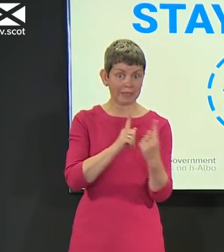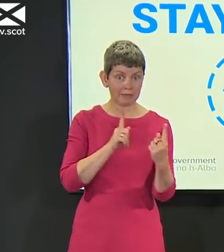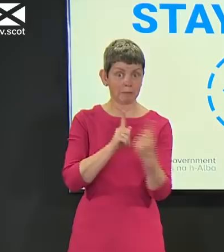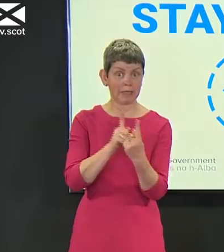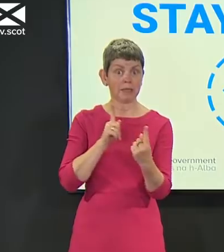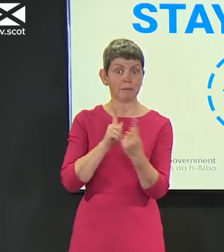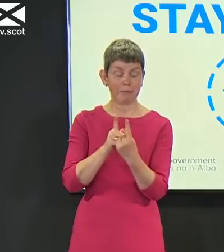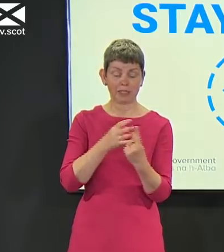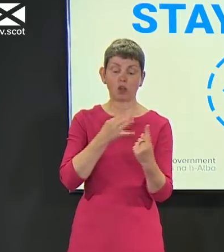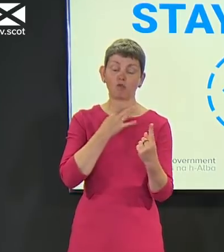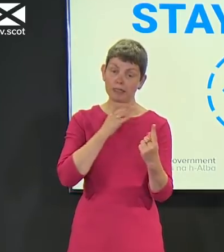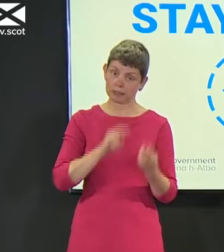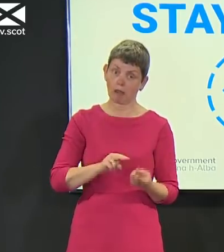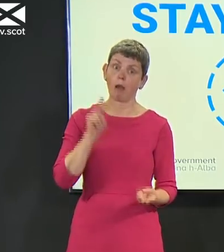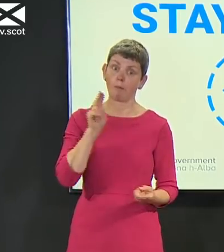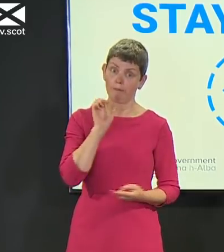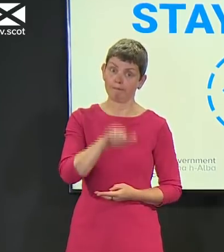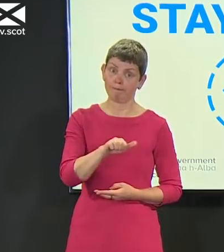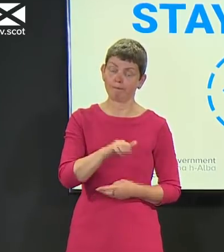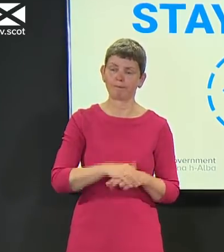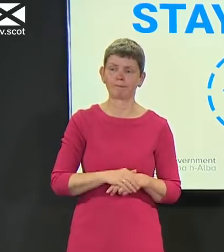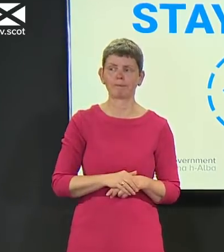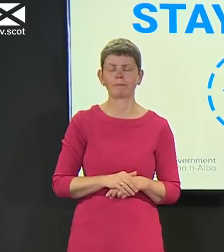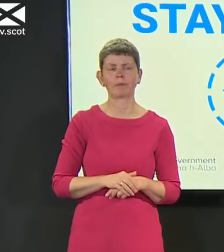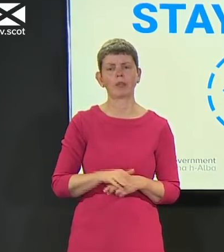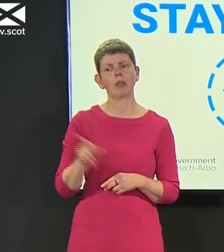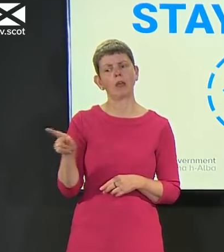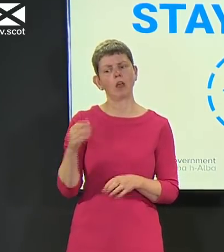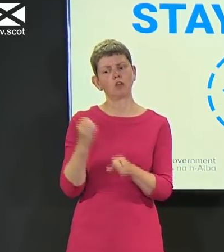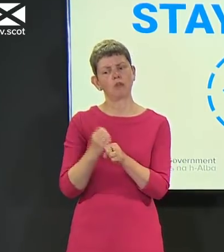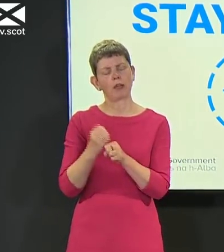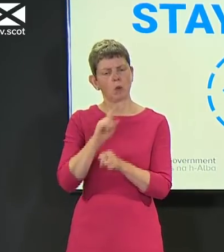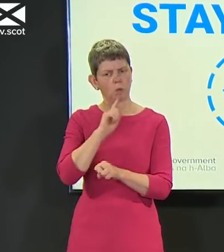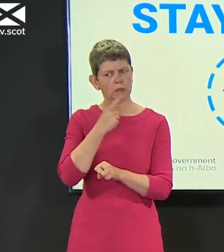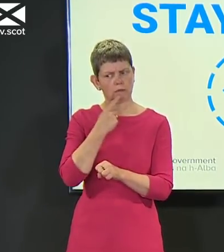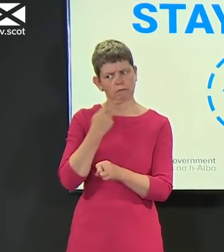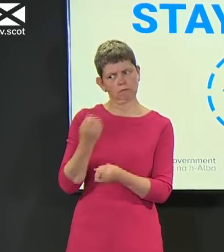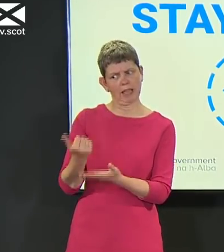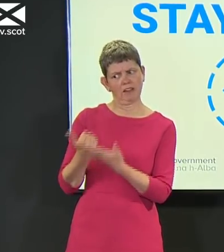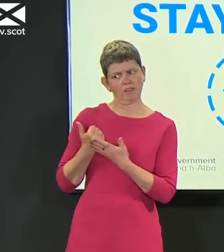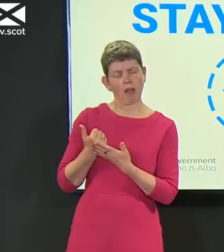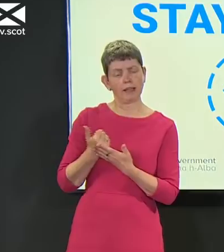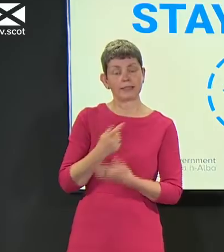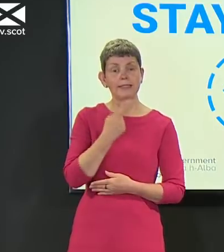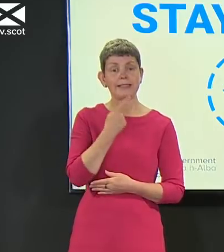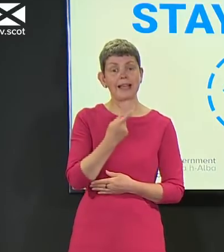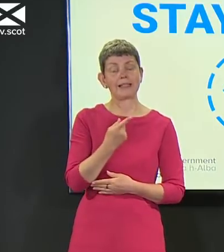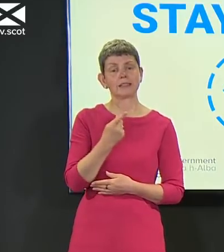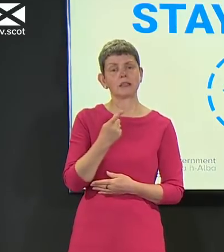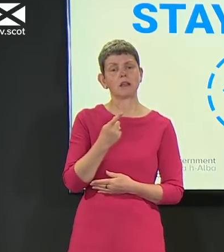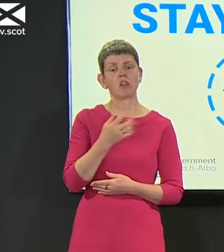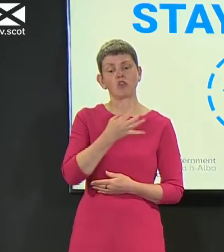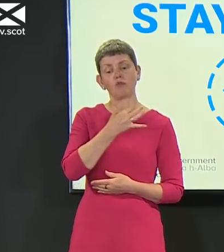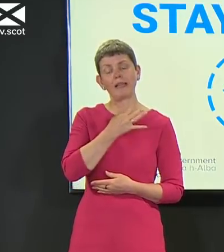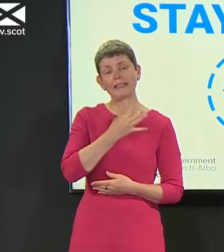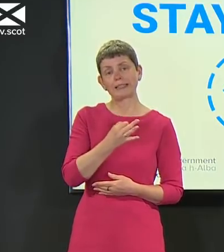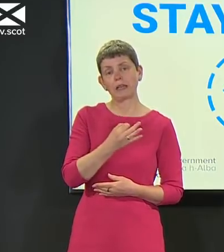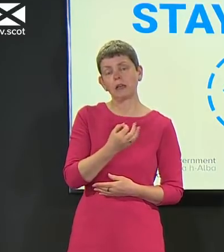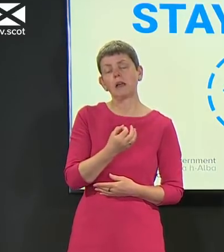and he can speak for himself obviously is that the risk is at lowest when we're talking about outdoor